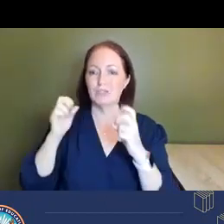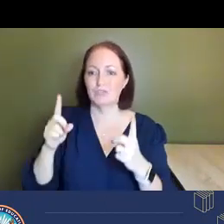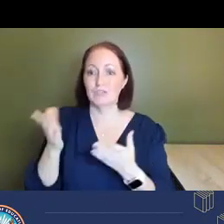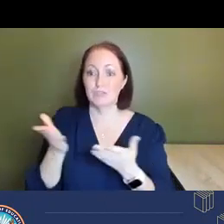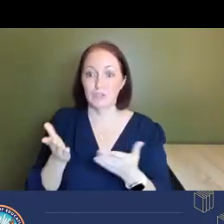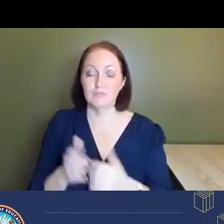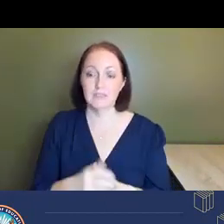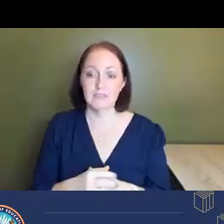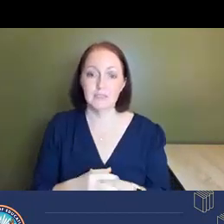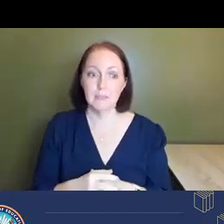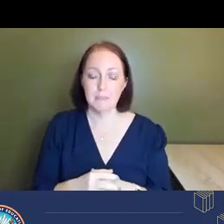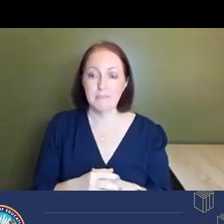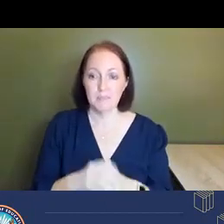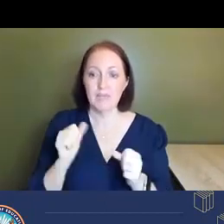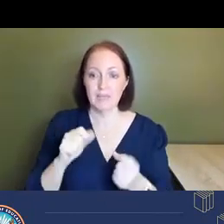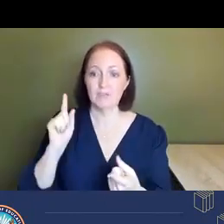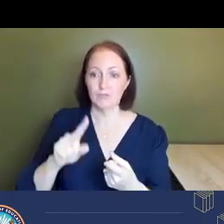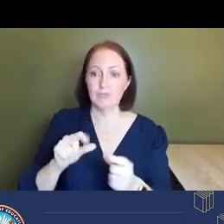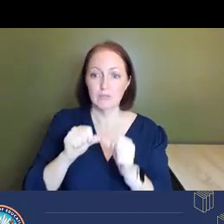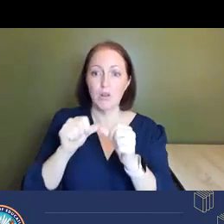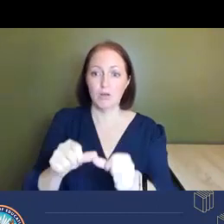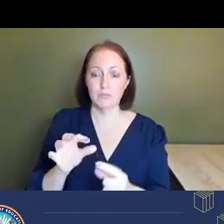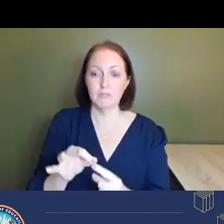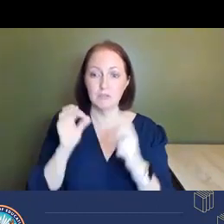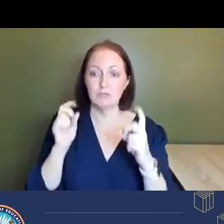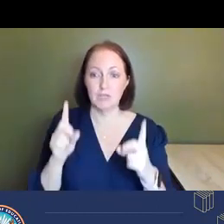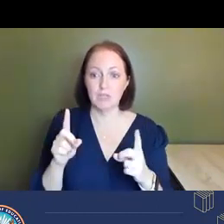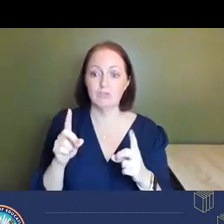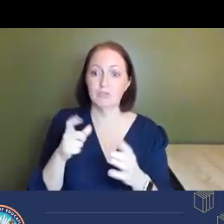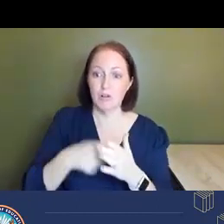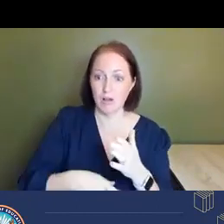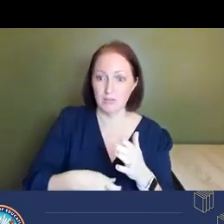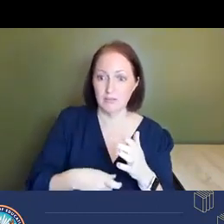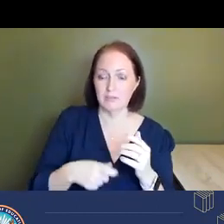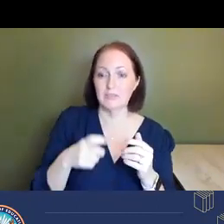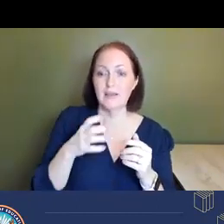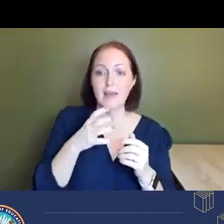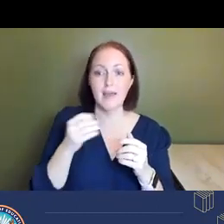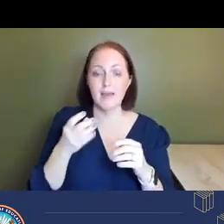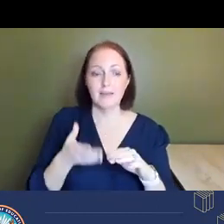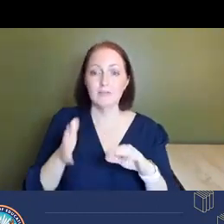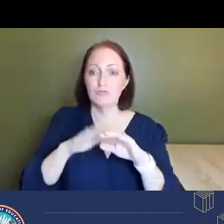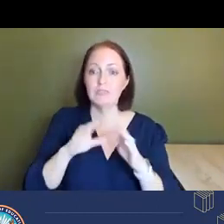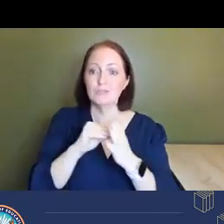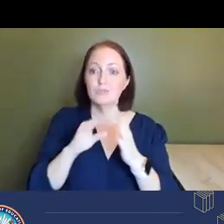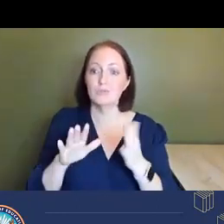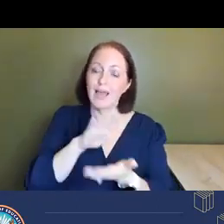services. It can decrease long term special education costs and increase student academic